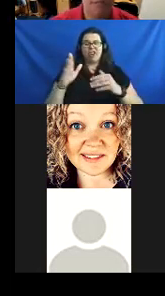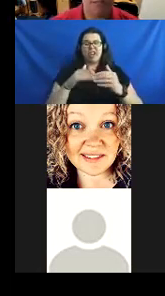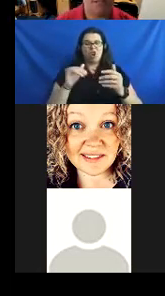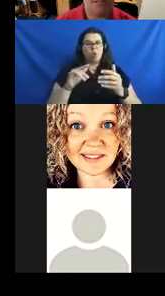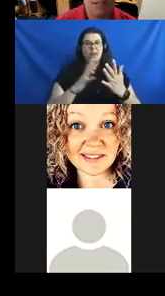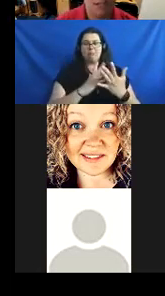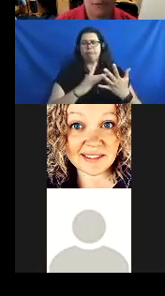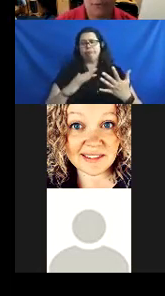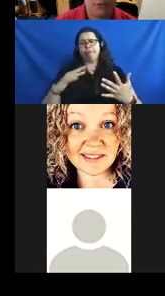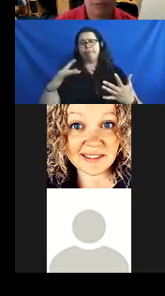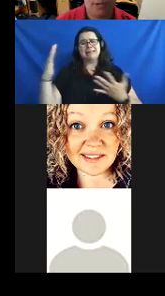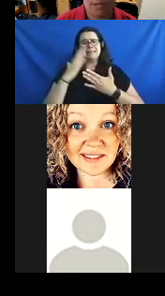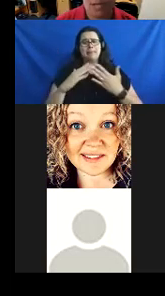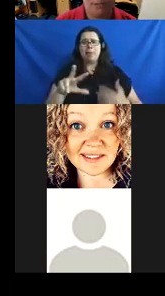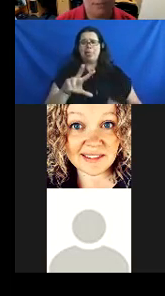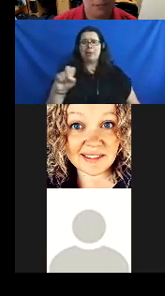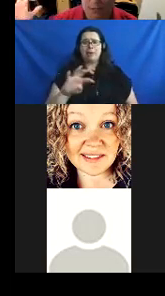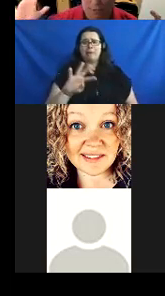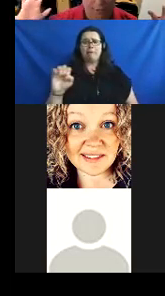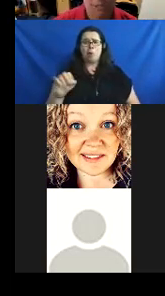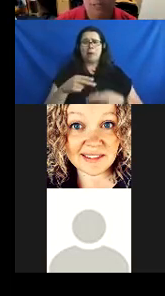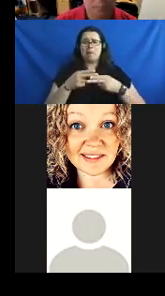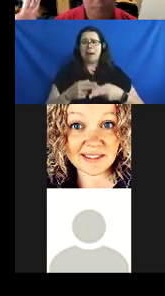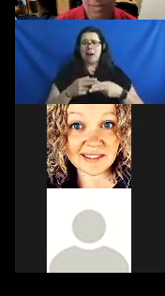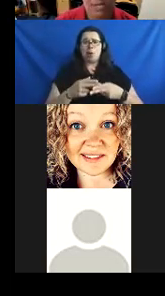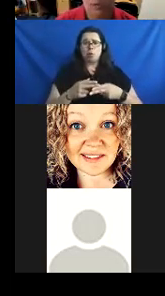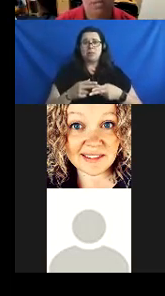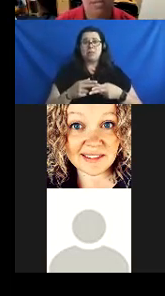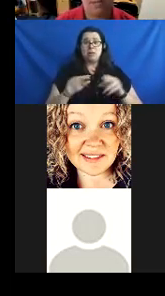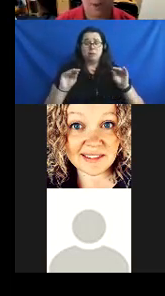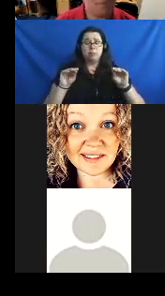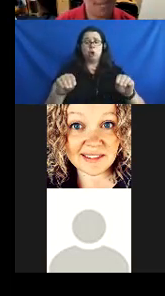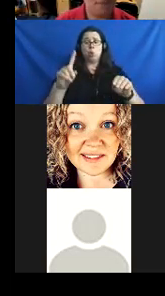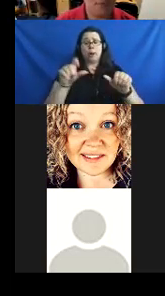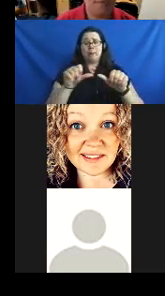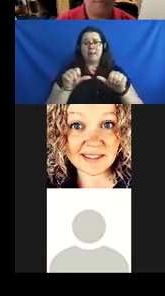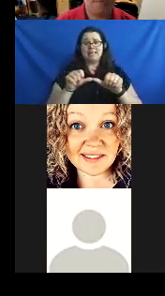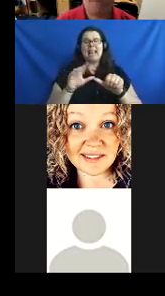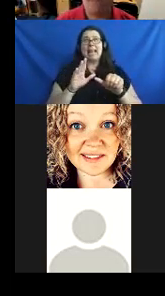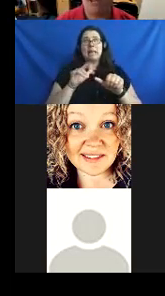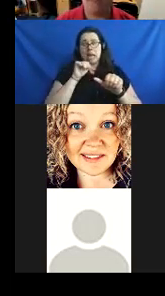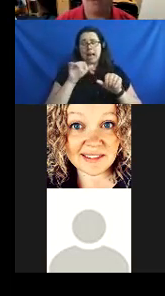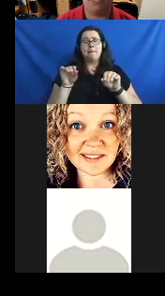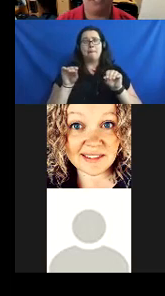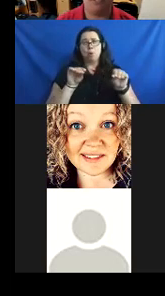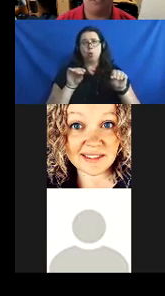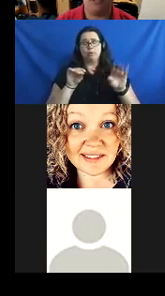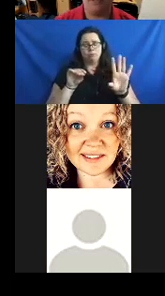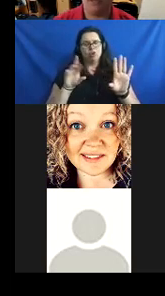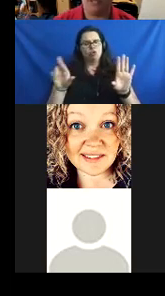THAT ARE 30, 40 POUNDS THAT YOU ARE GOING TO PLANT IN ONE PLACE AND PROBABLY NOT MOVE VERY FREQUENTLY BECAUSE THEY ARE JUST HEAVY.